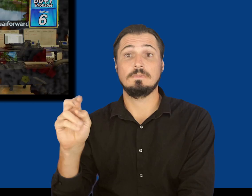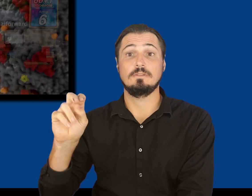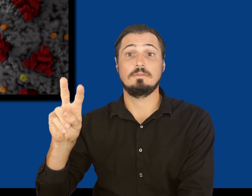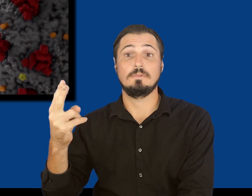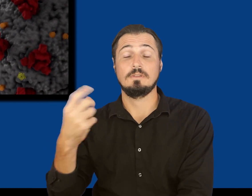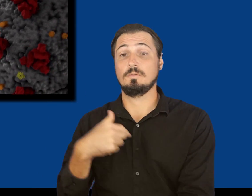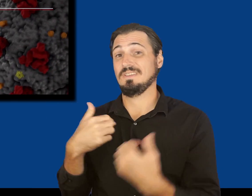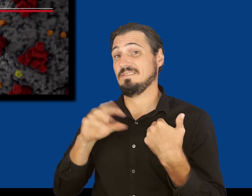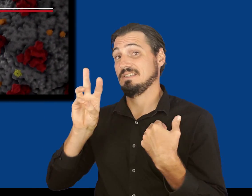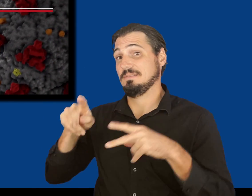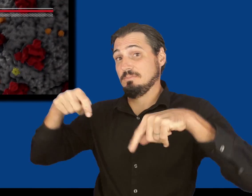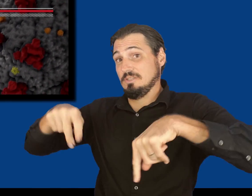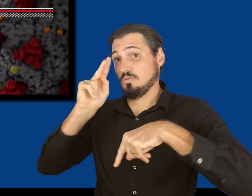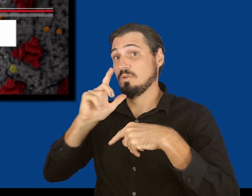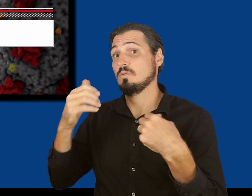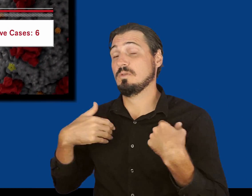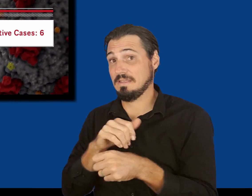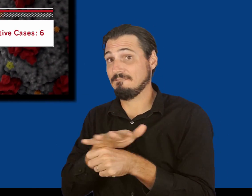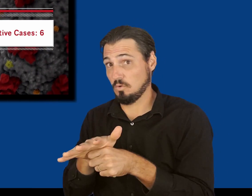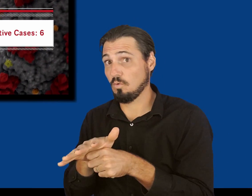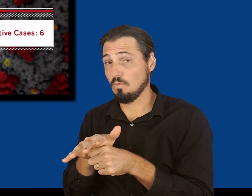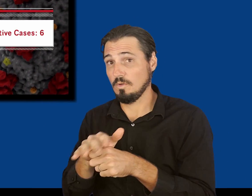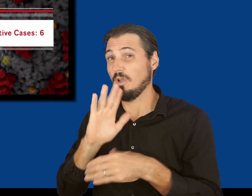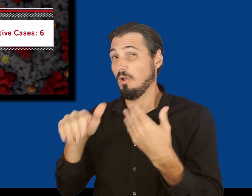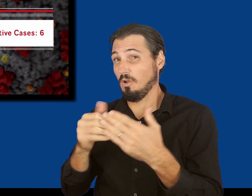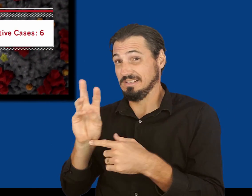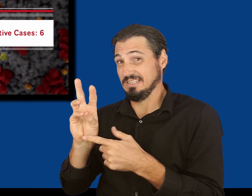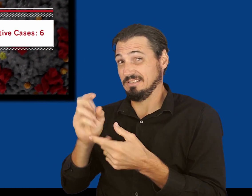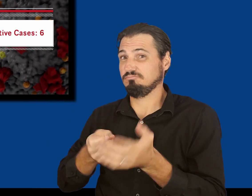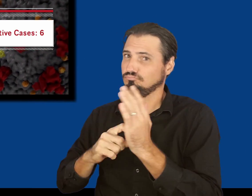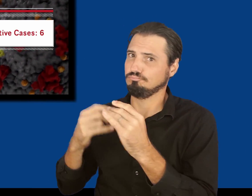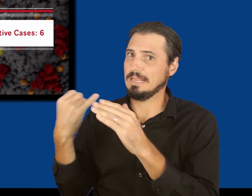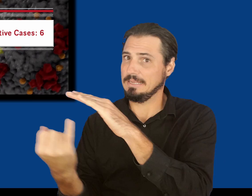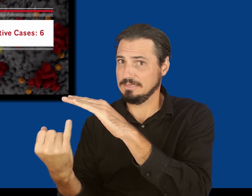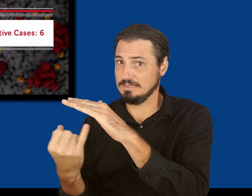We currently have six Active cases on Kaua’i all are in isolation and two are in the hospital.